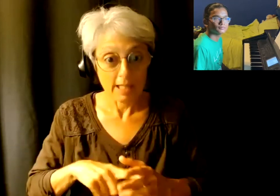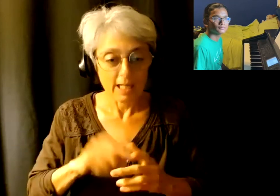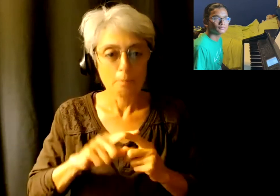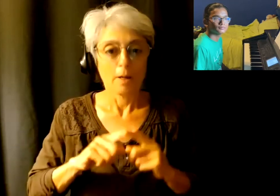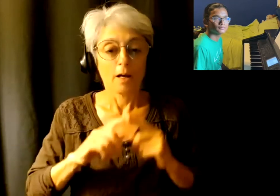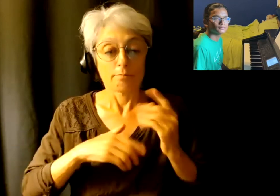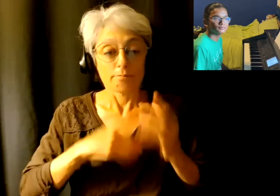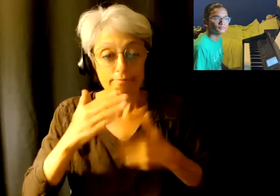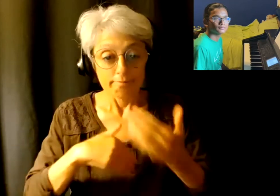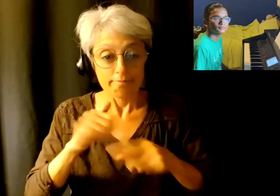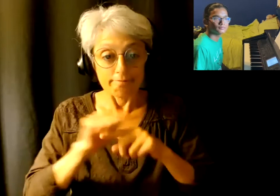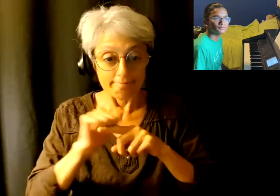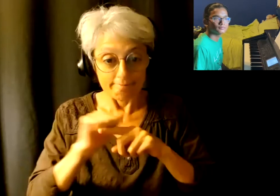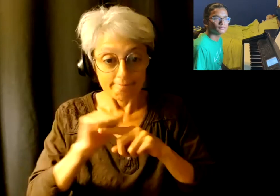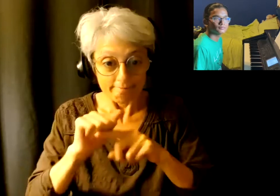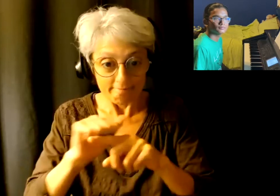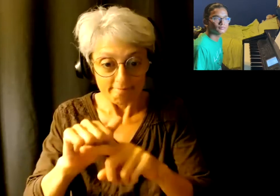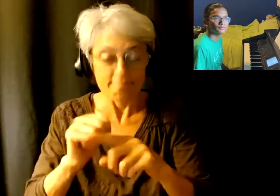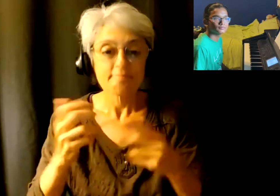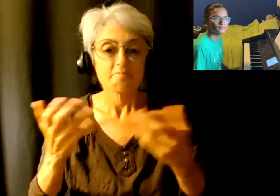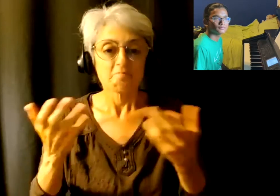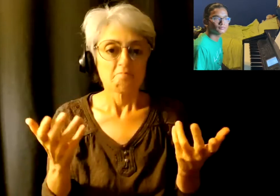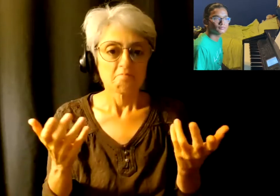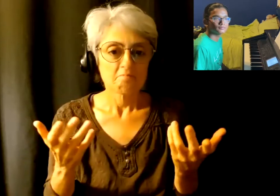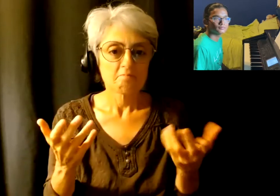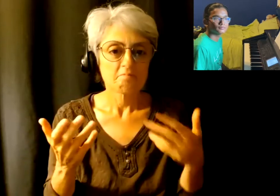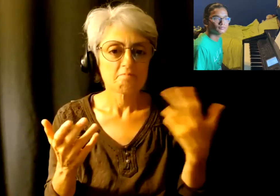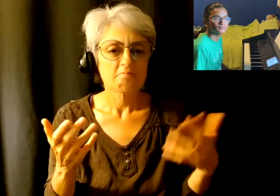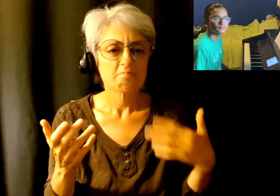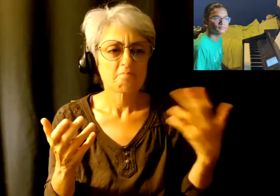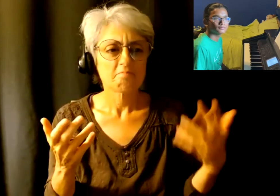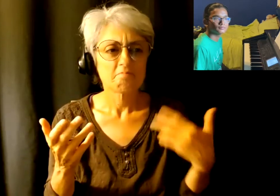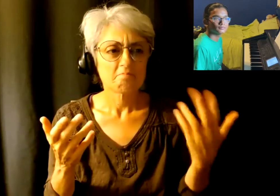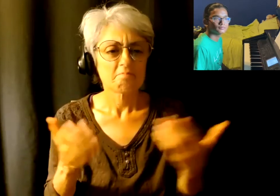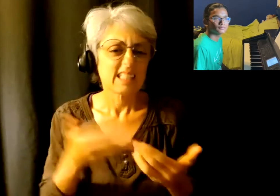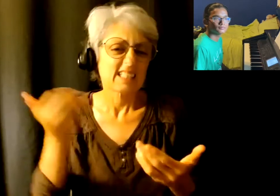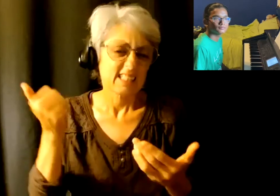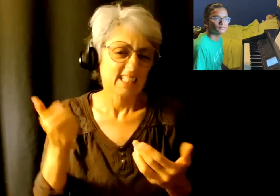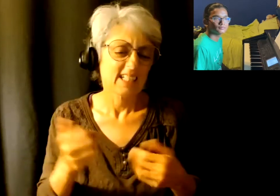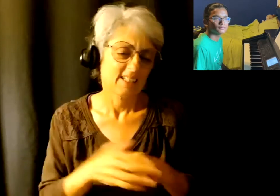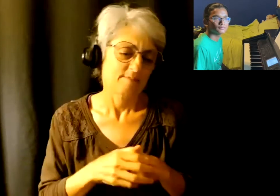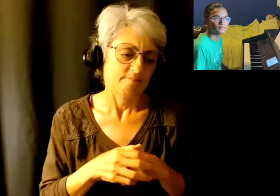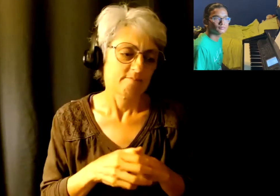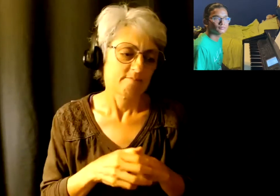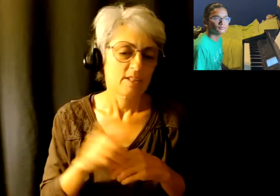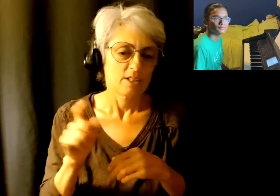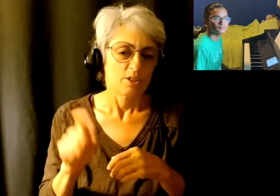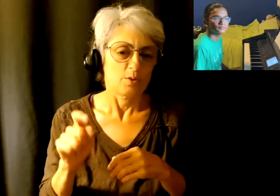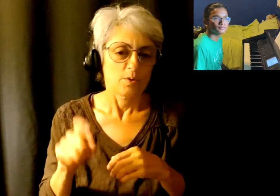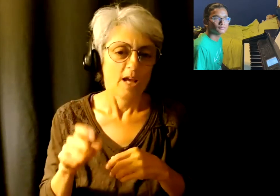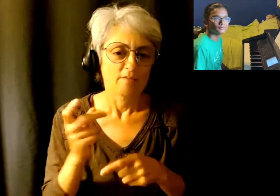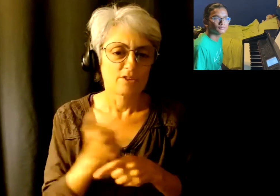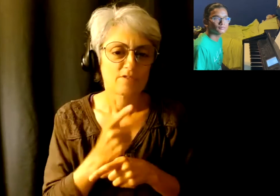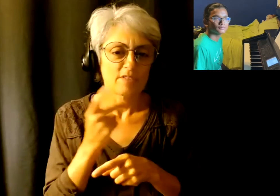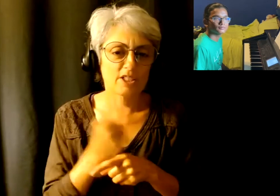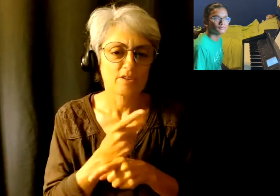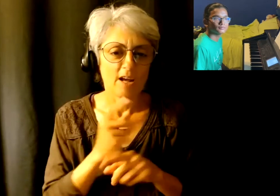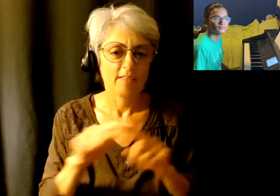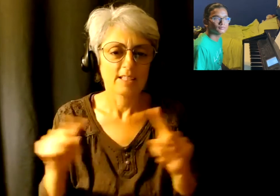it's um it becomes pretty easy. Like you've got to be able to distinguish the difference between what